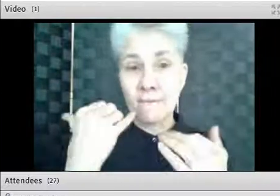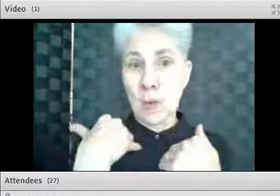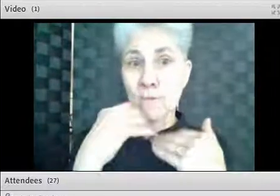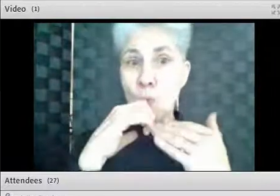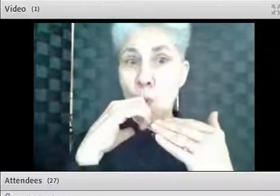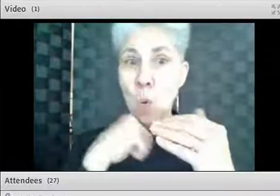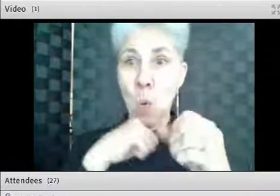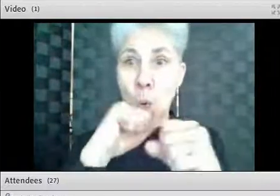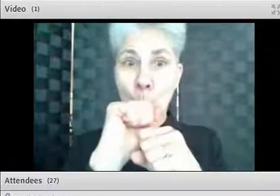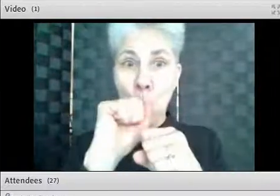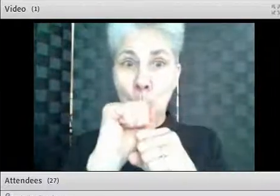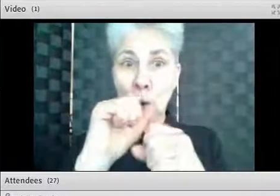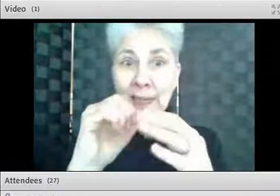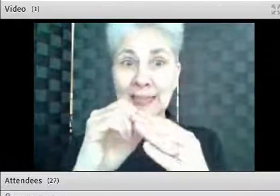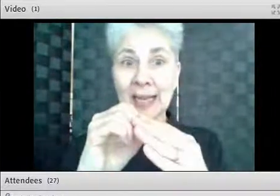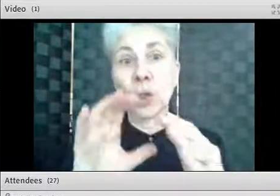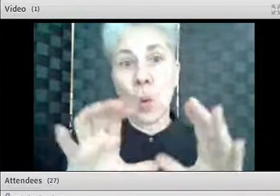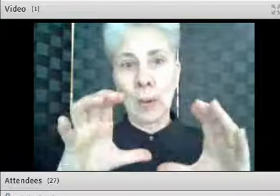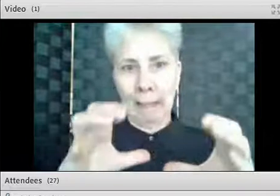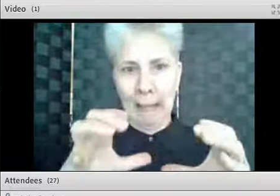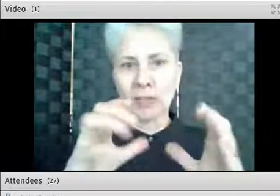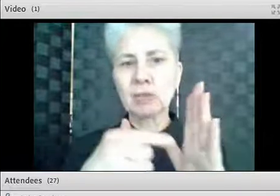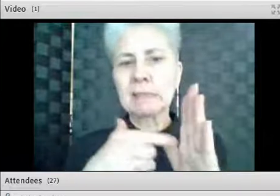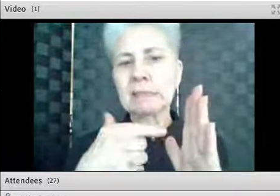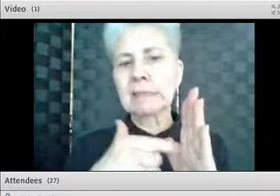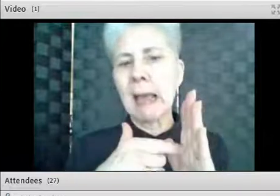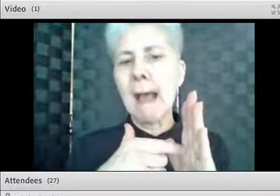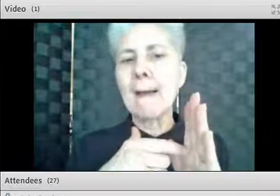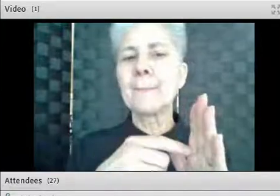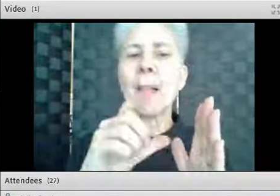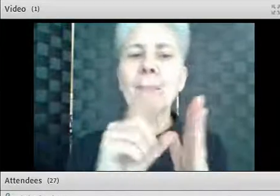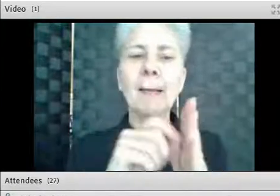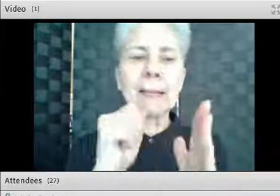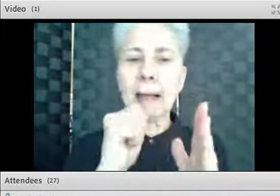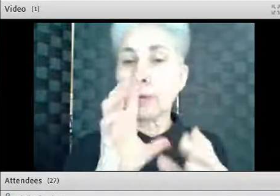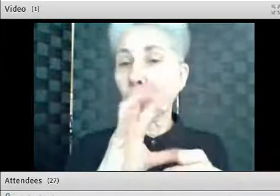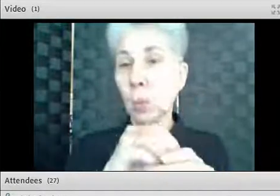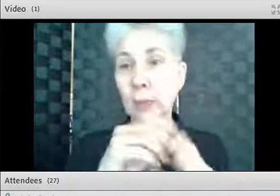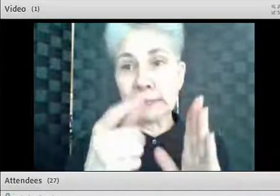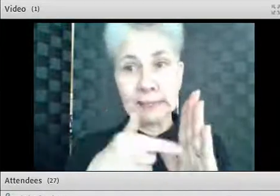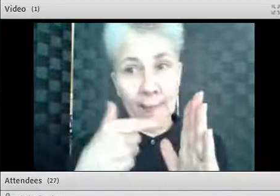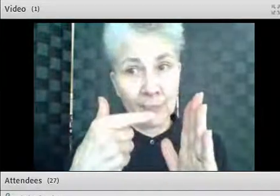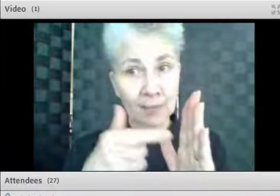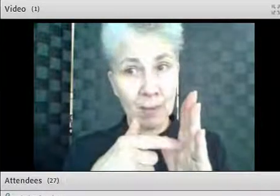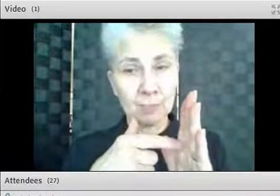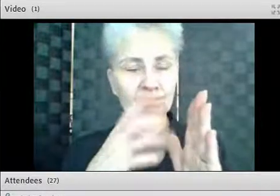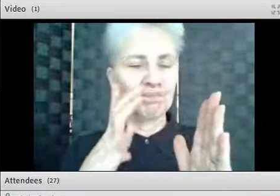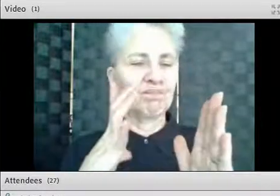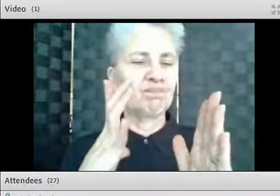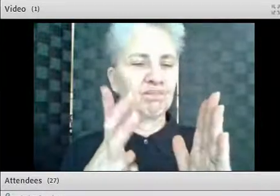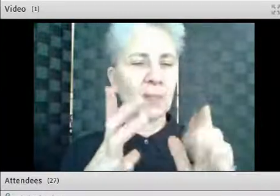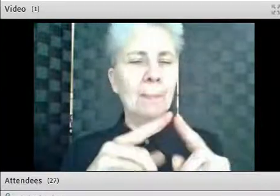sometimes the date of publication is not included, and that's fine, but nowadays this is pretty standard to include